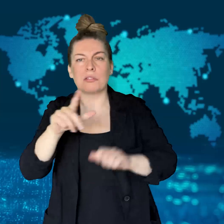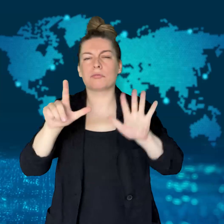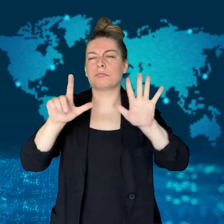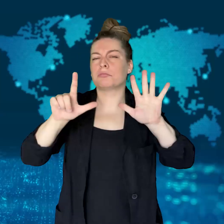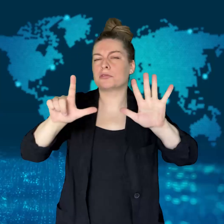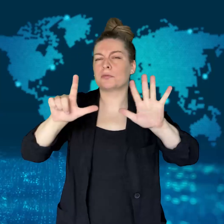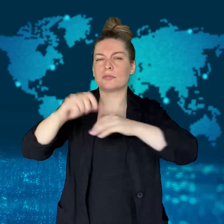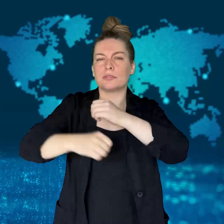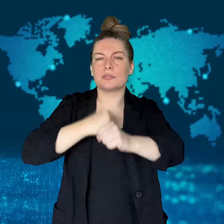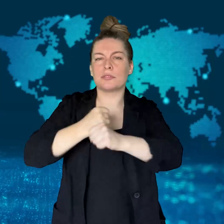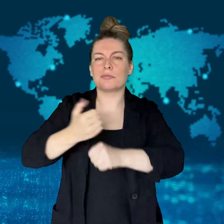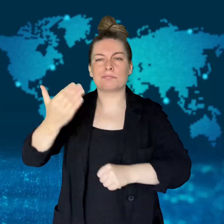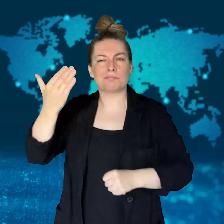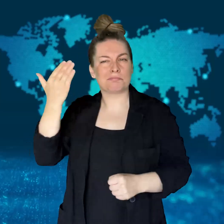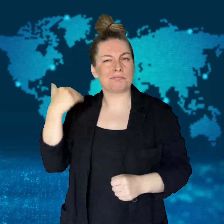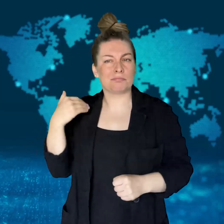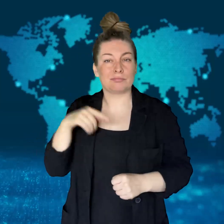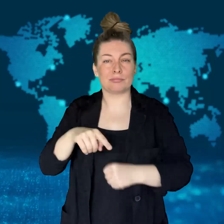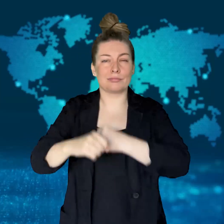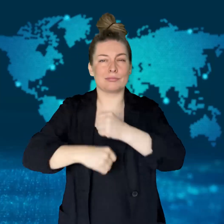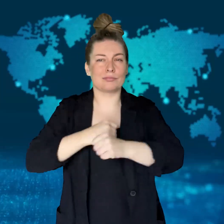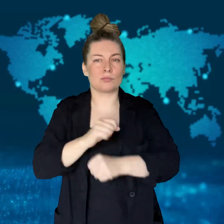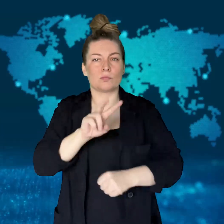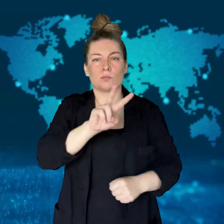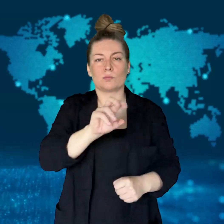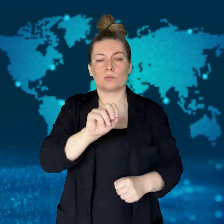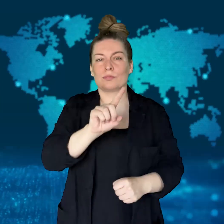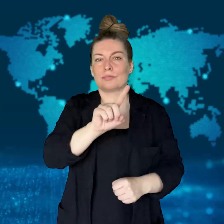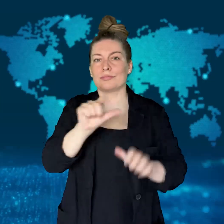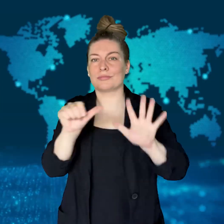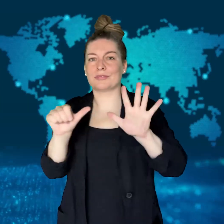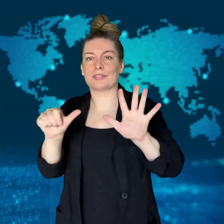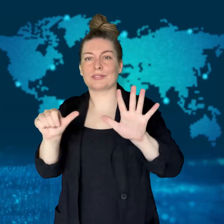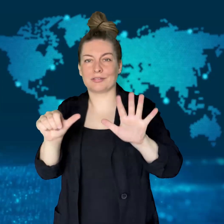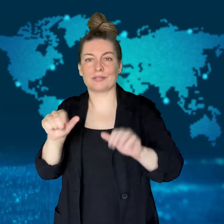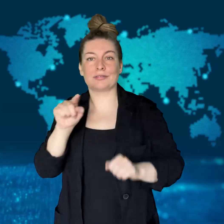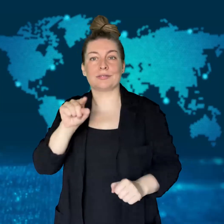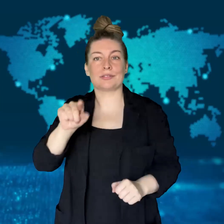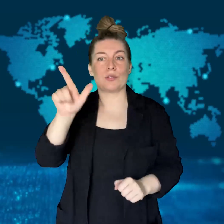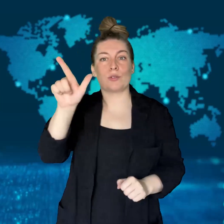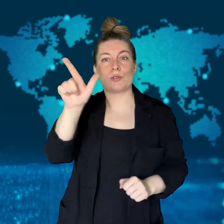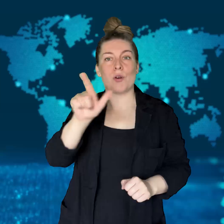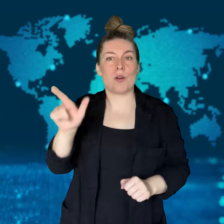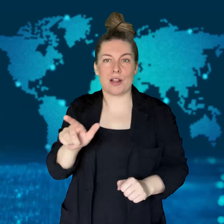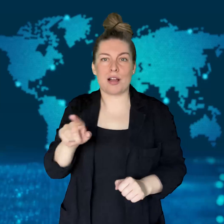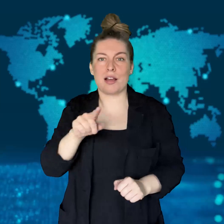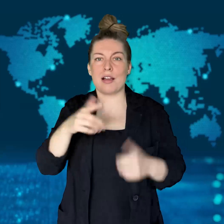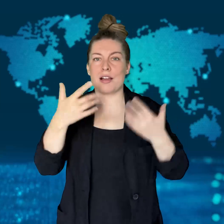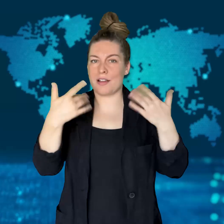Some believe there will be additional types of provocation in the future.